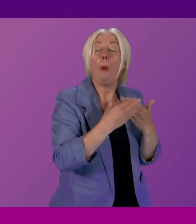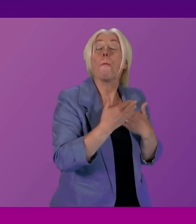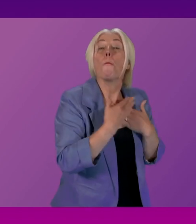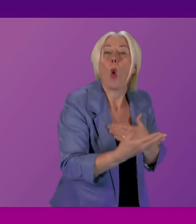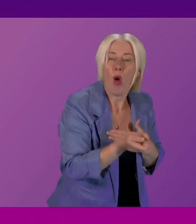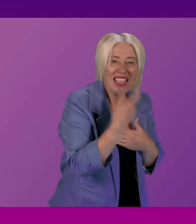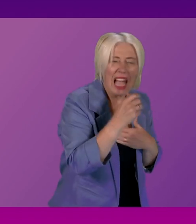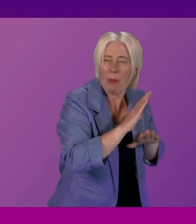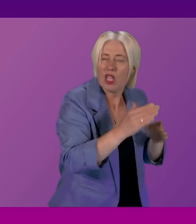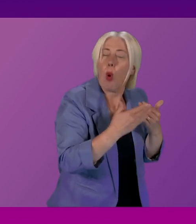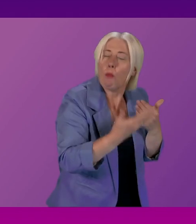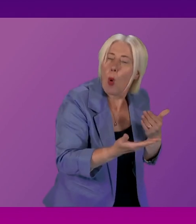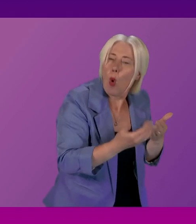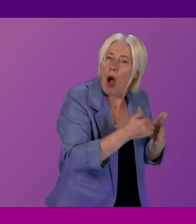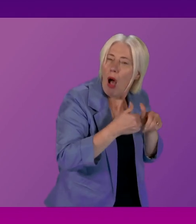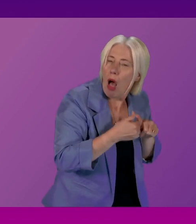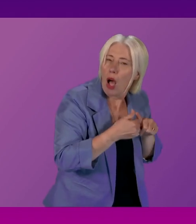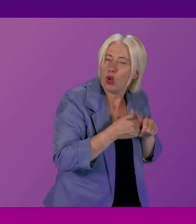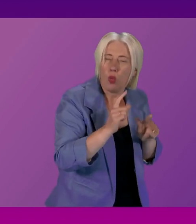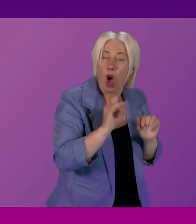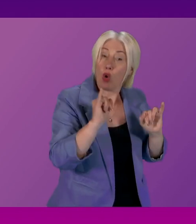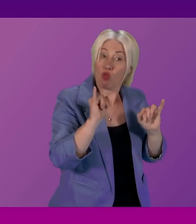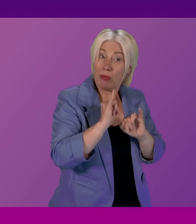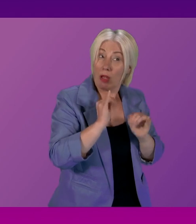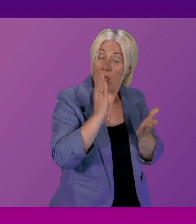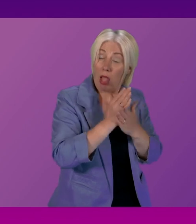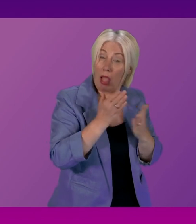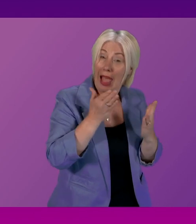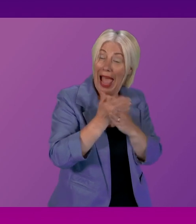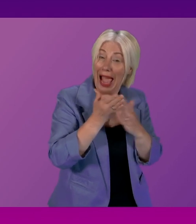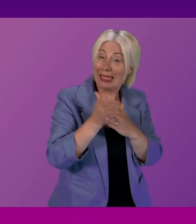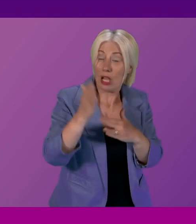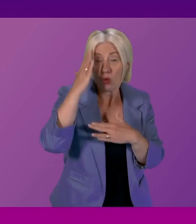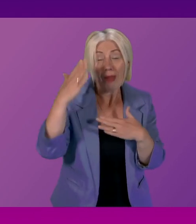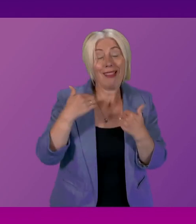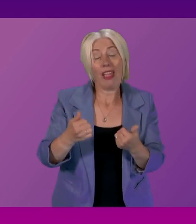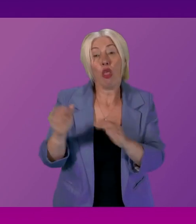What will ministers do to provide that critical access to mental health services?